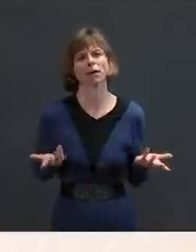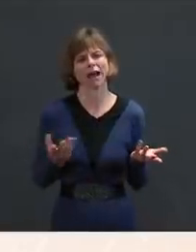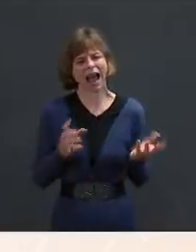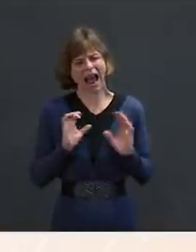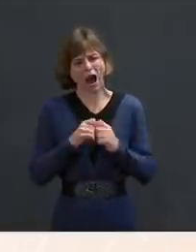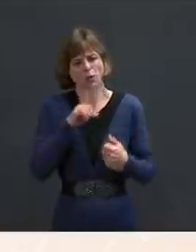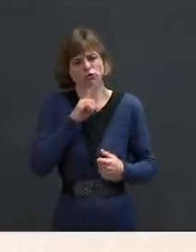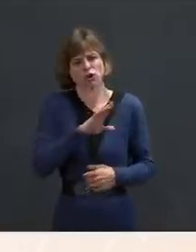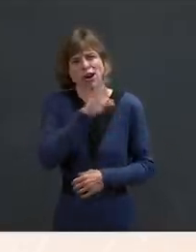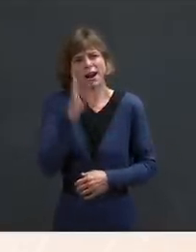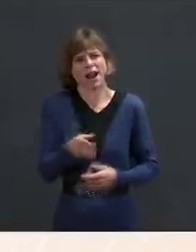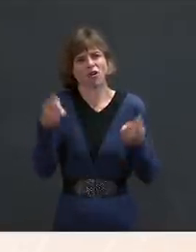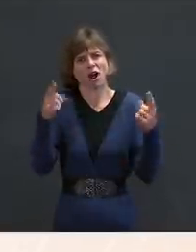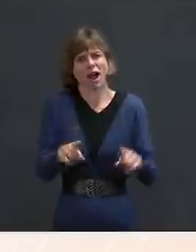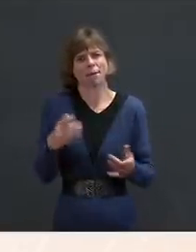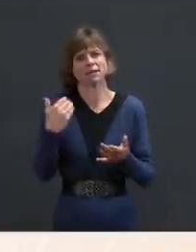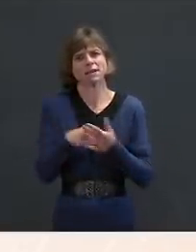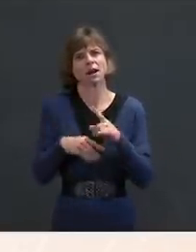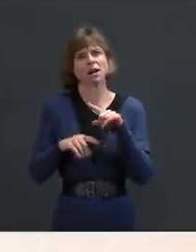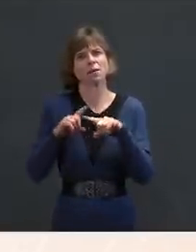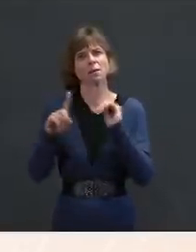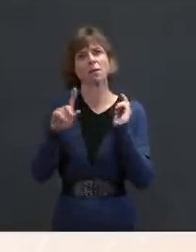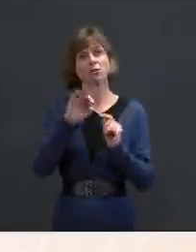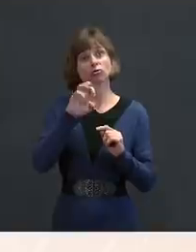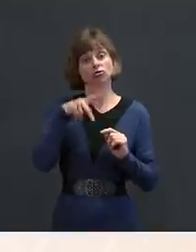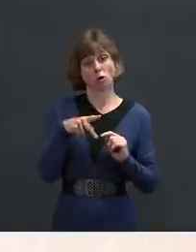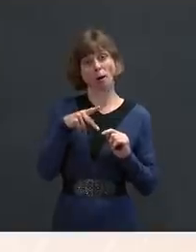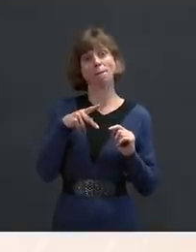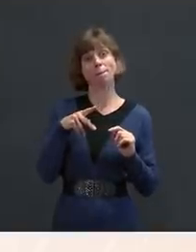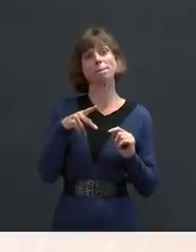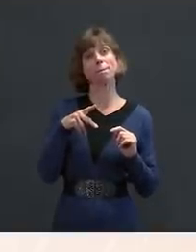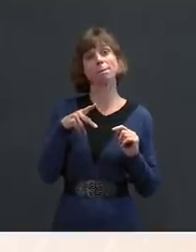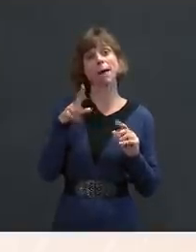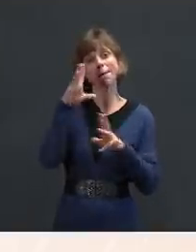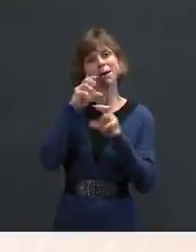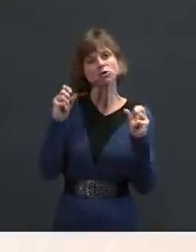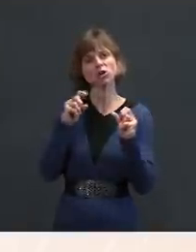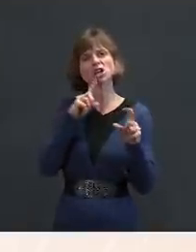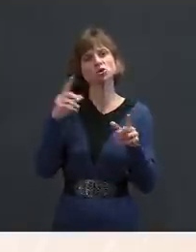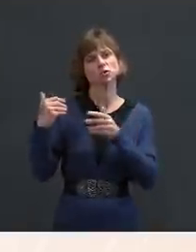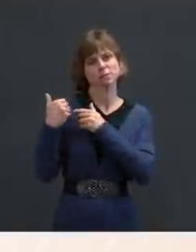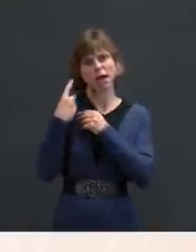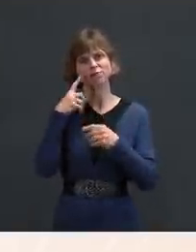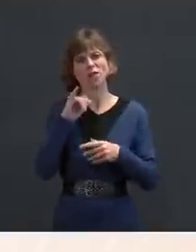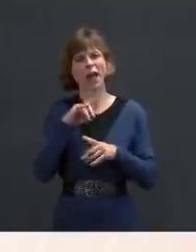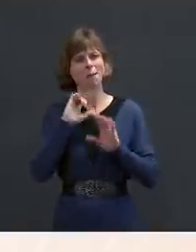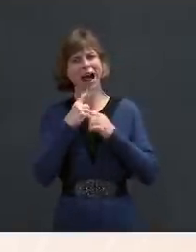but also holding the Trump administration responsible for that policy, holding them accountable. The Justice Department Inspector General